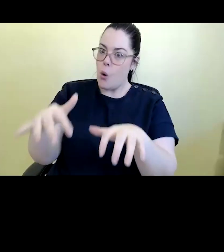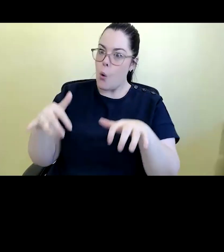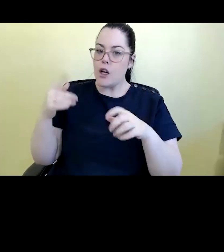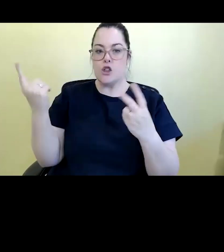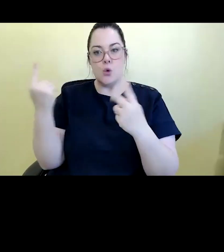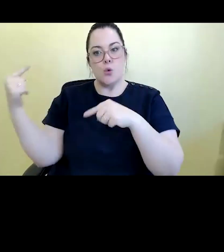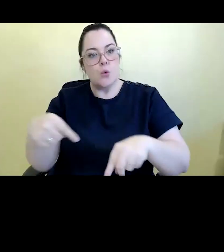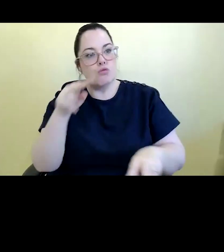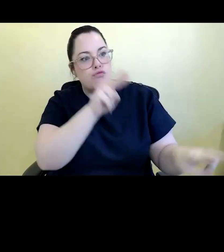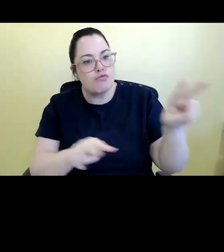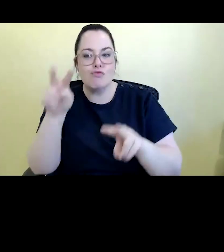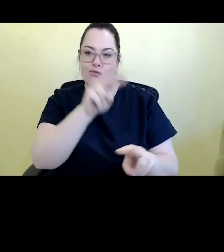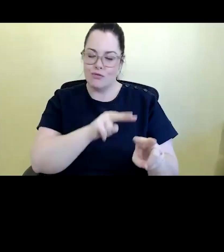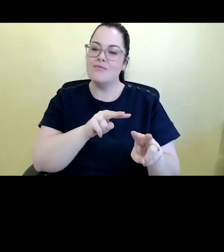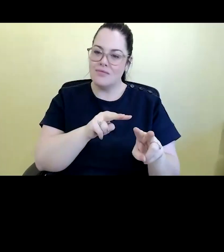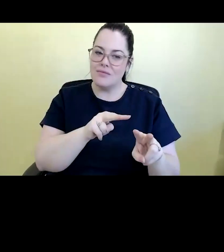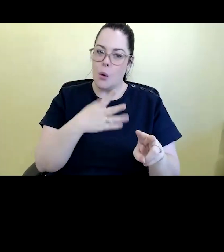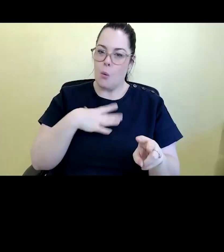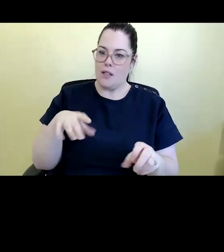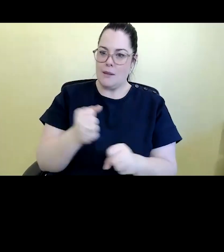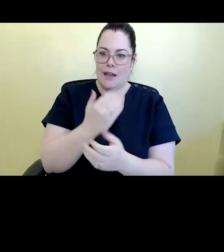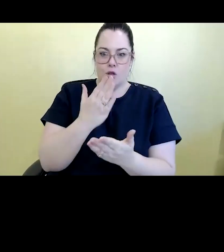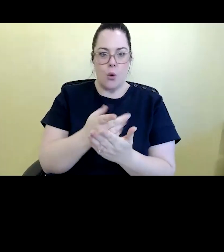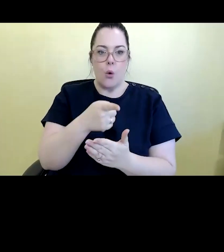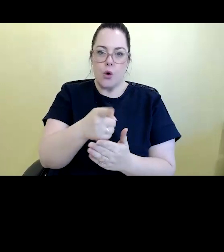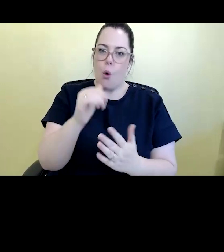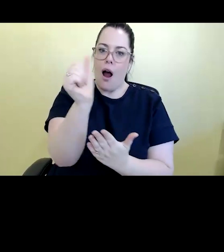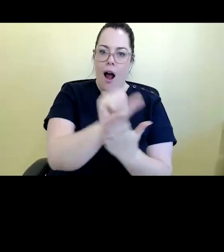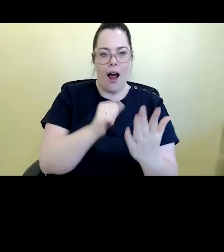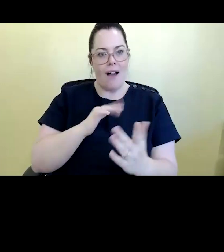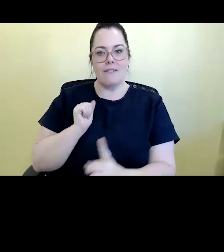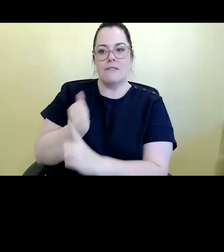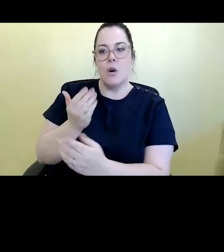engaging with a exhibition over an exterior did -- extended period of exhibition, eight